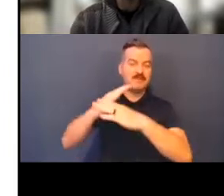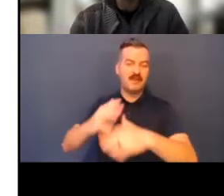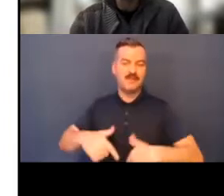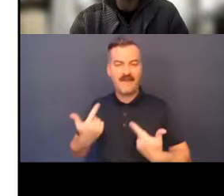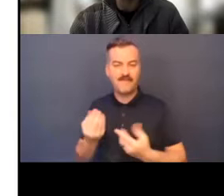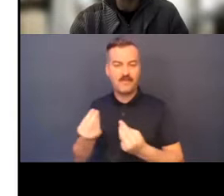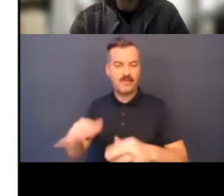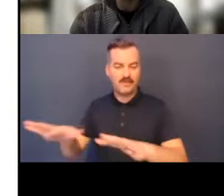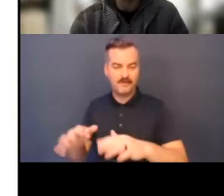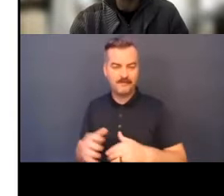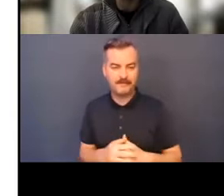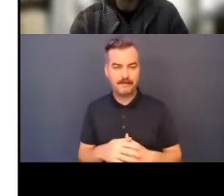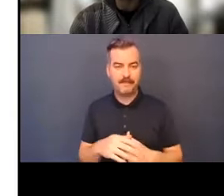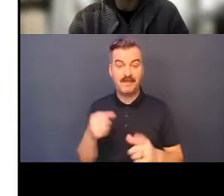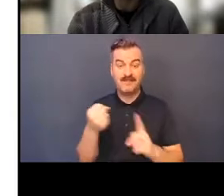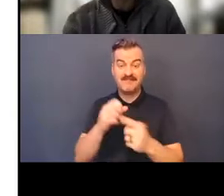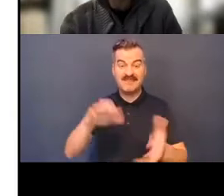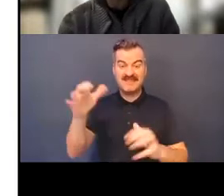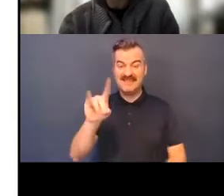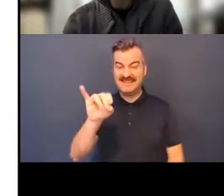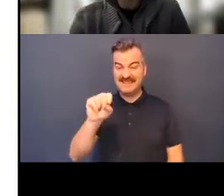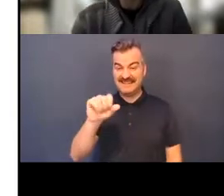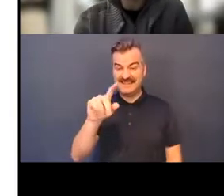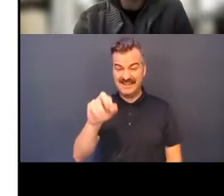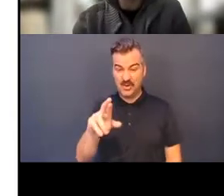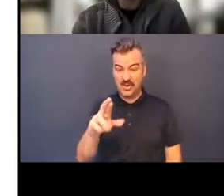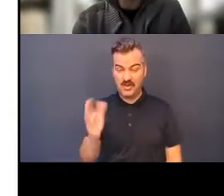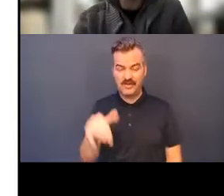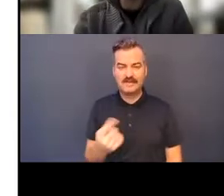a disaster is defined as a quote 15:38:17 in occurrence or neck of a natural